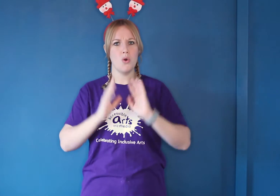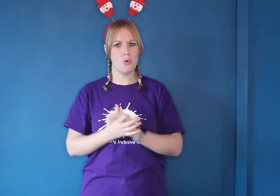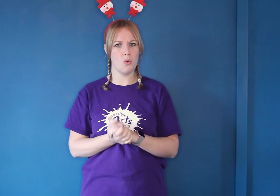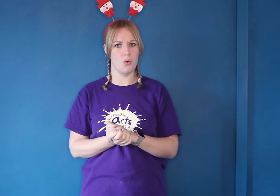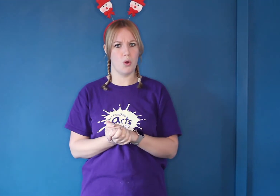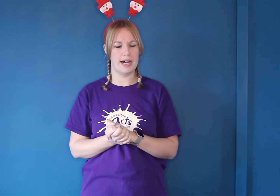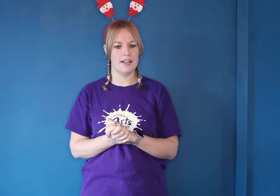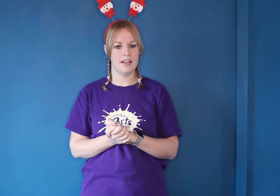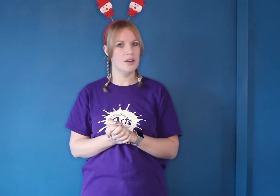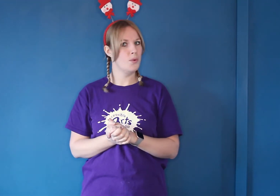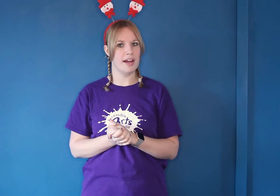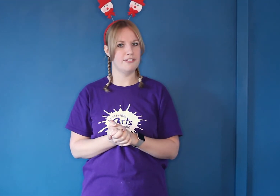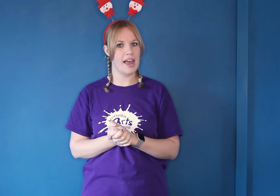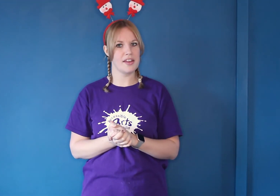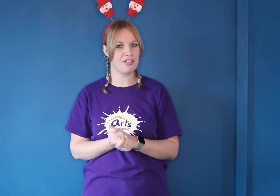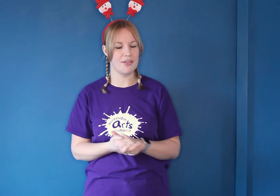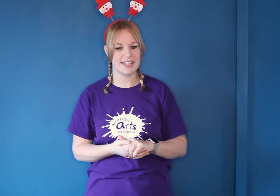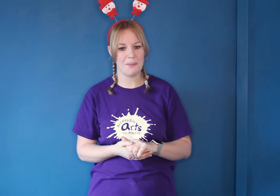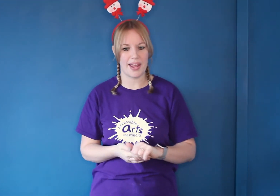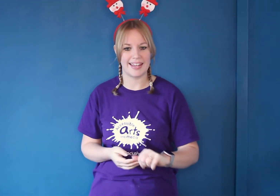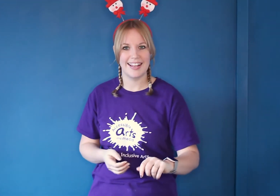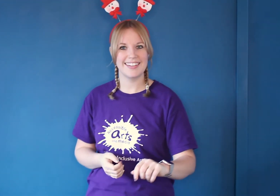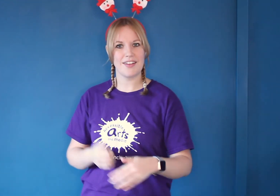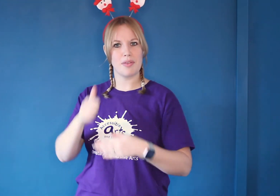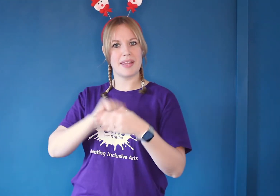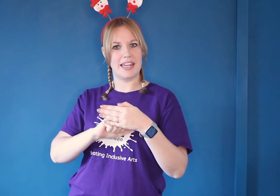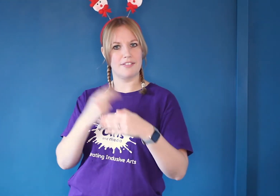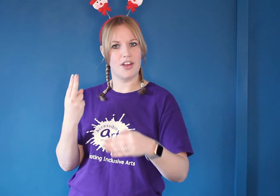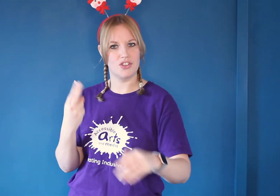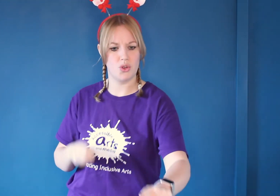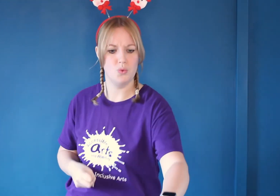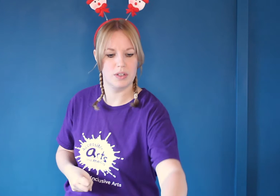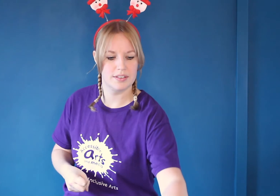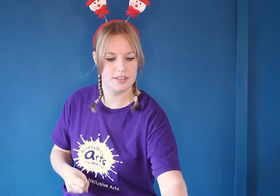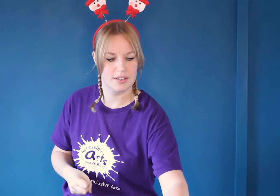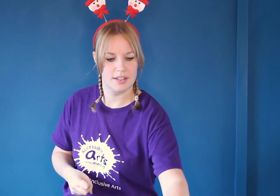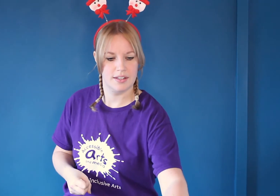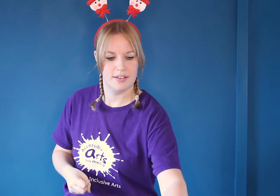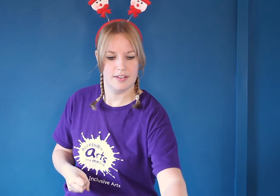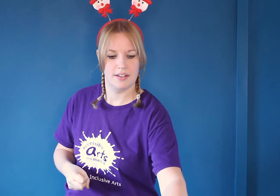Oo we are flying through this aren’t we? Let’s go from the beginning of verse two.